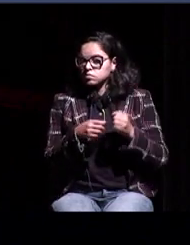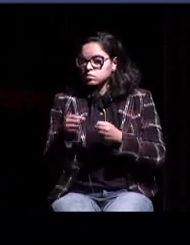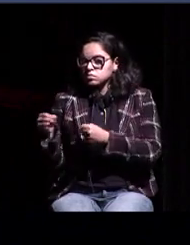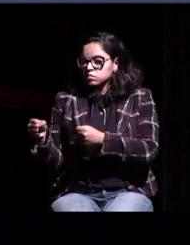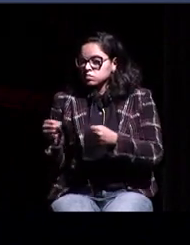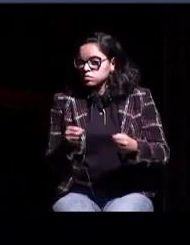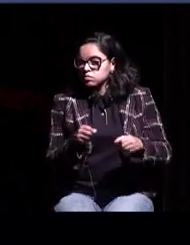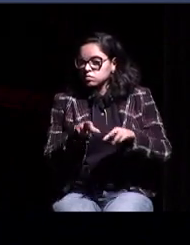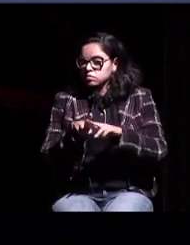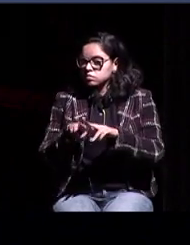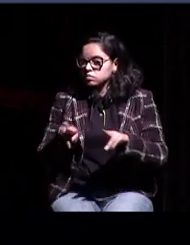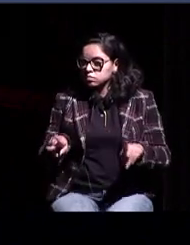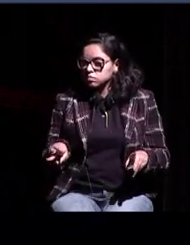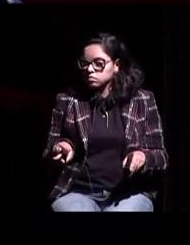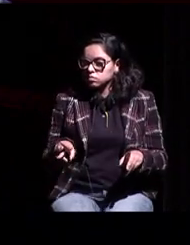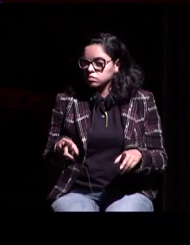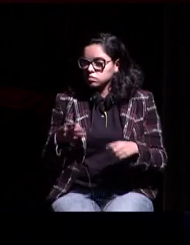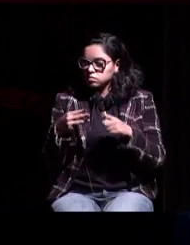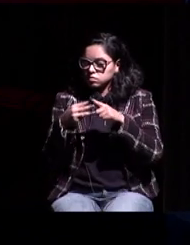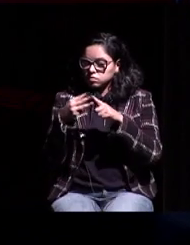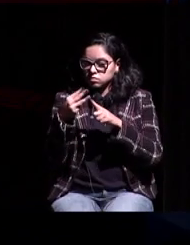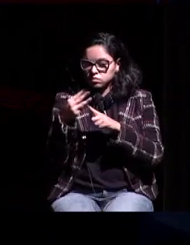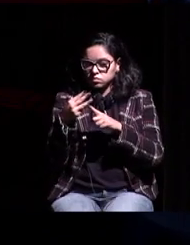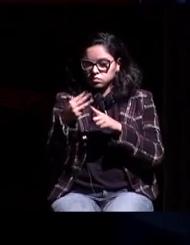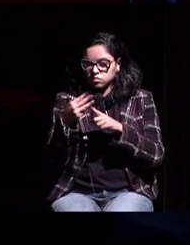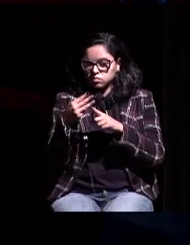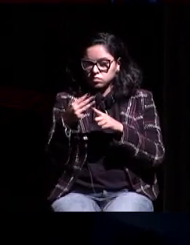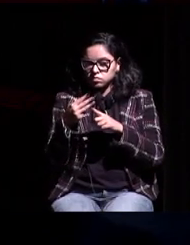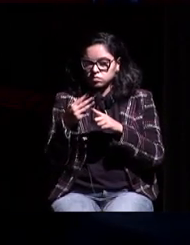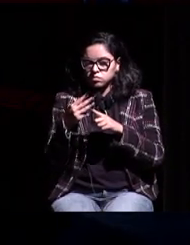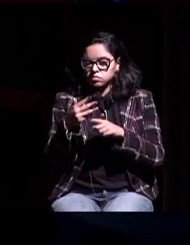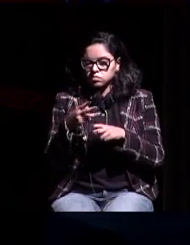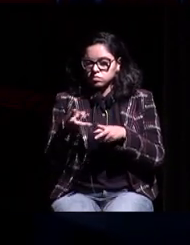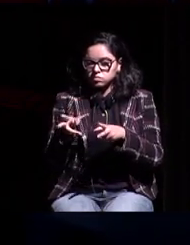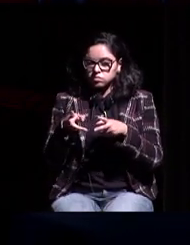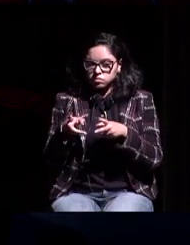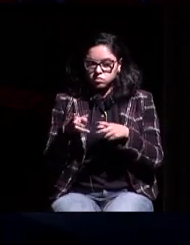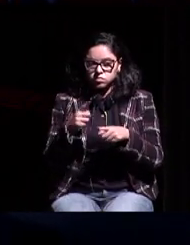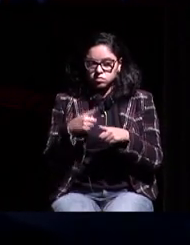Three categories just for us to have an idea, for I think that is what we will be discussing here: